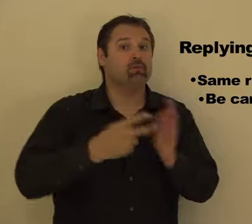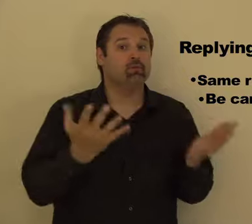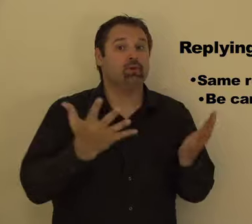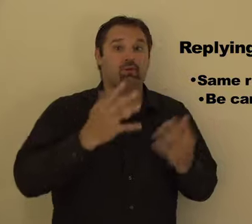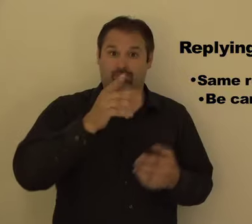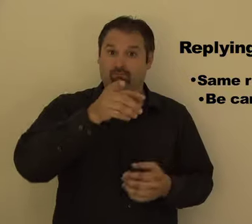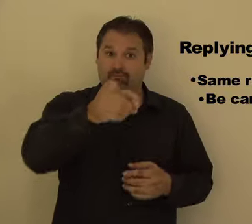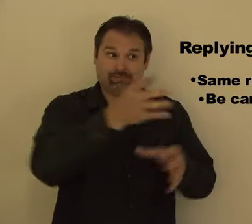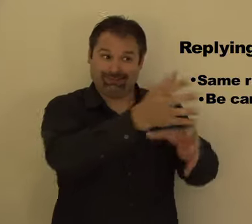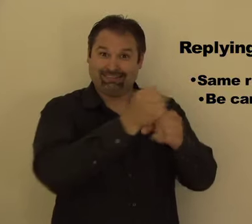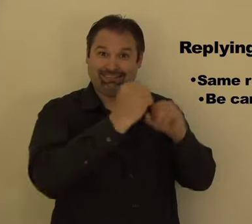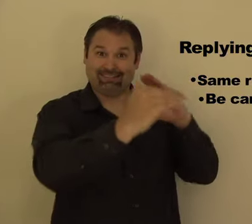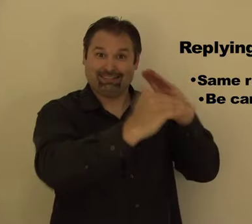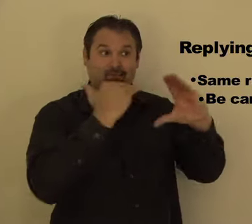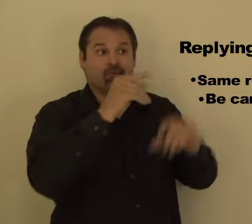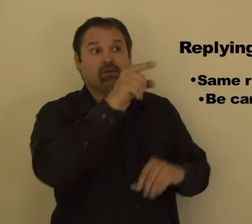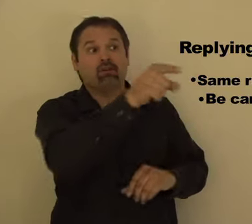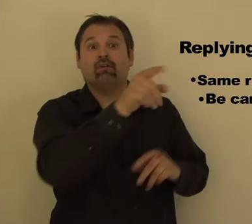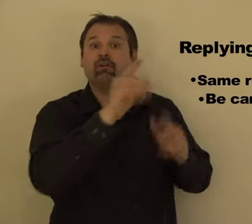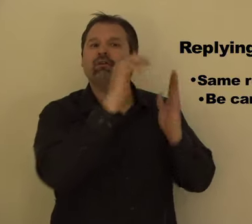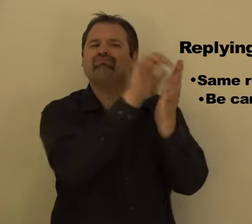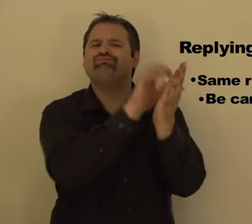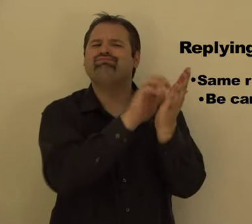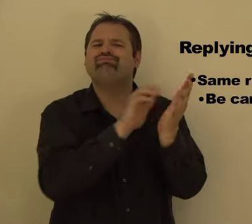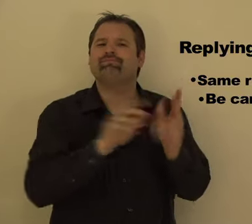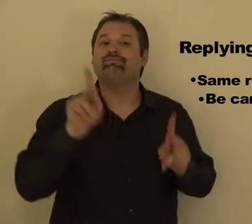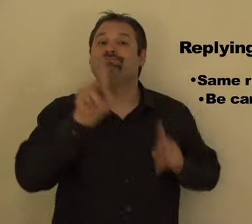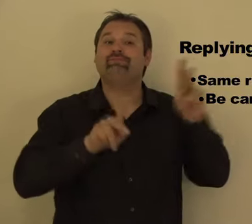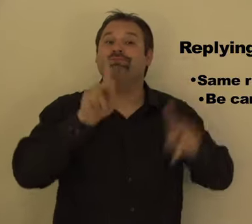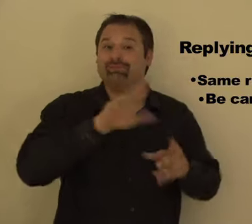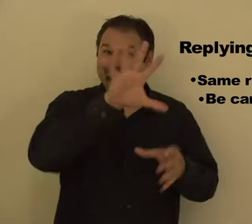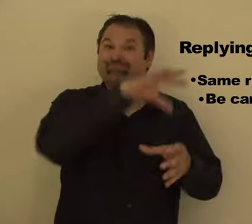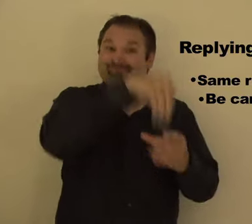of the original email chose to send their message to.